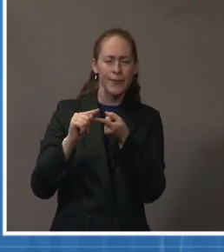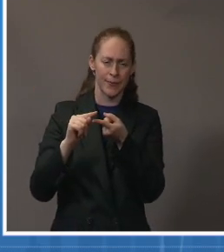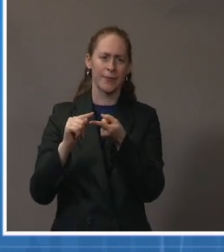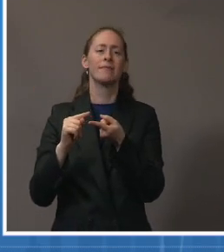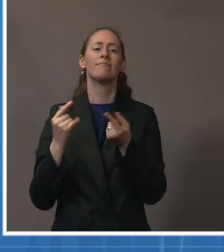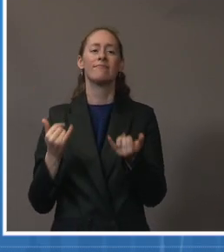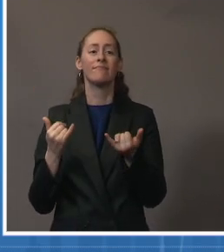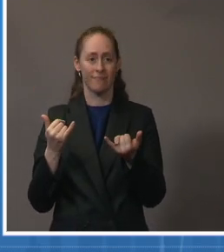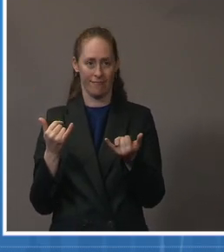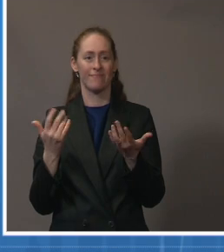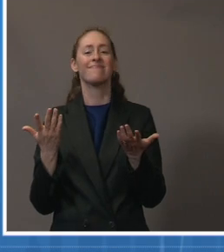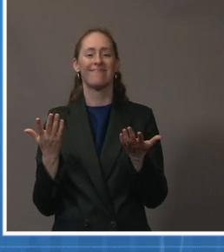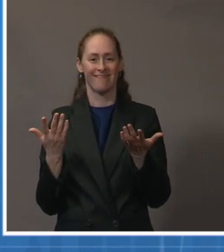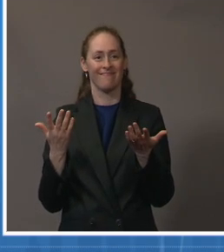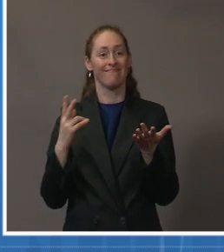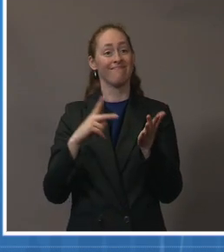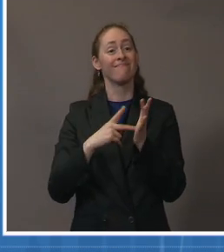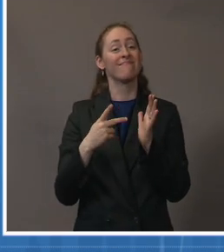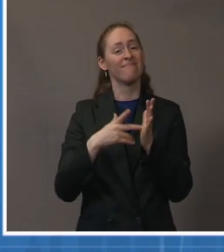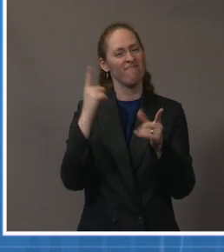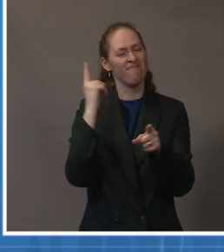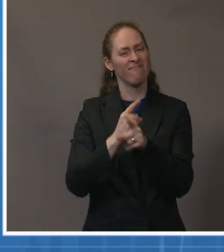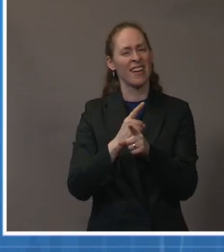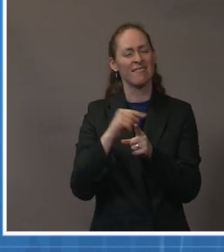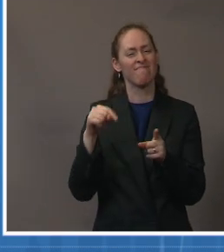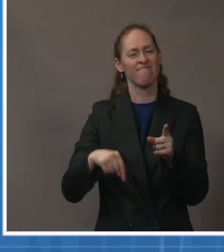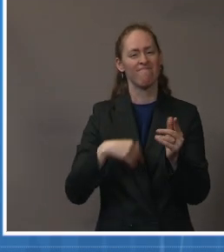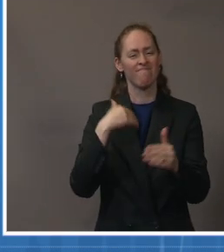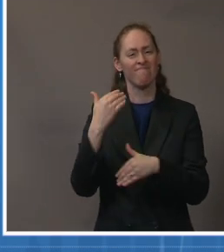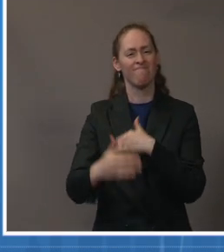in the right direction. And, finally, the seven-day average of daily deaths